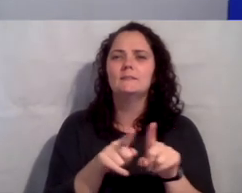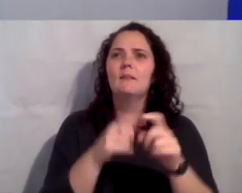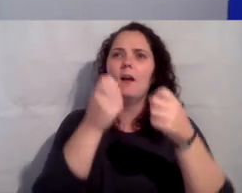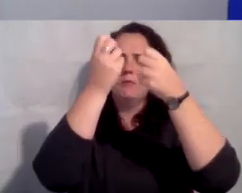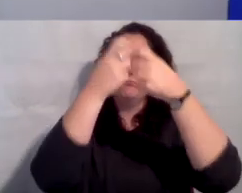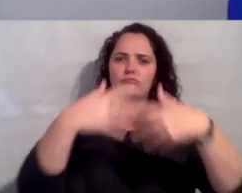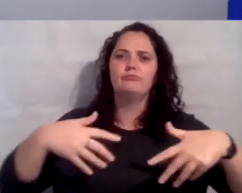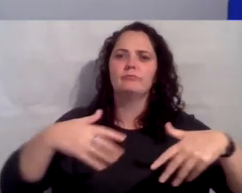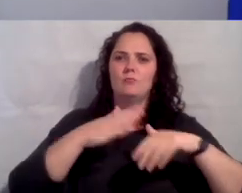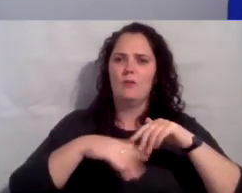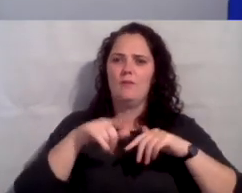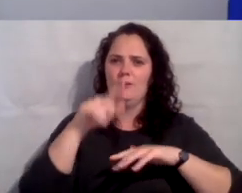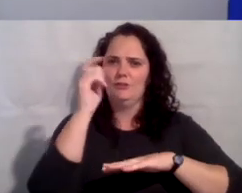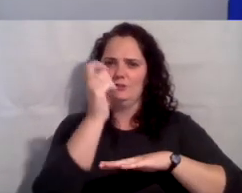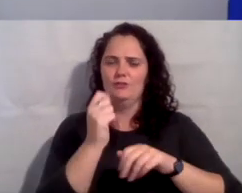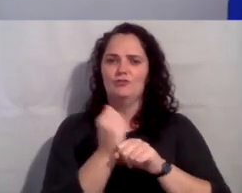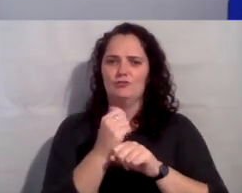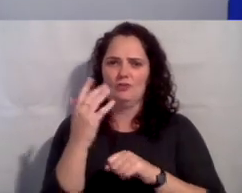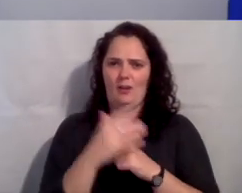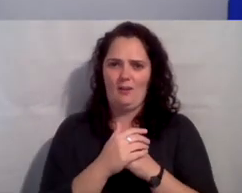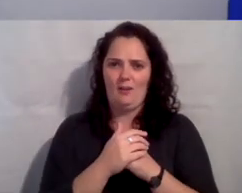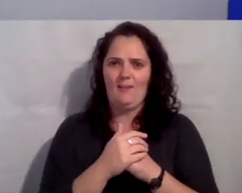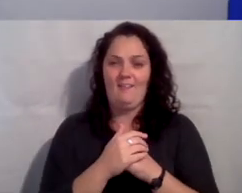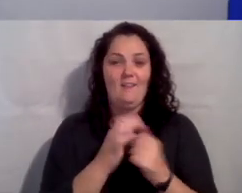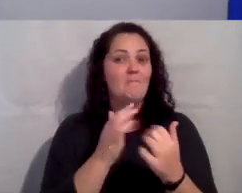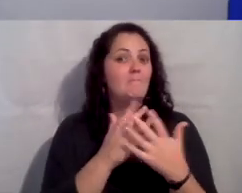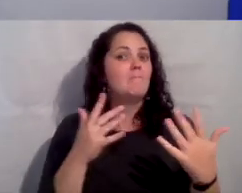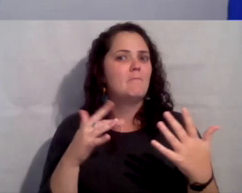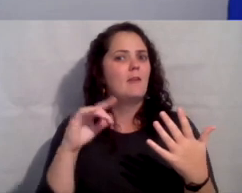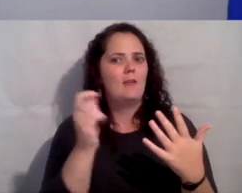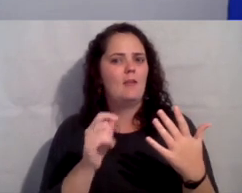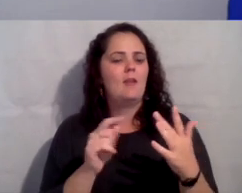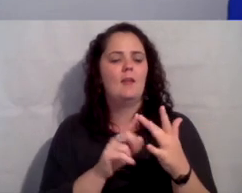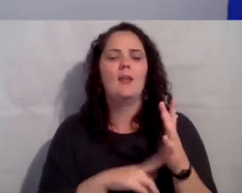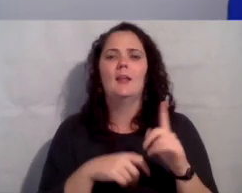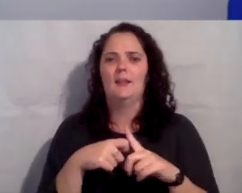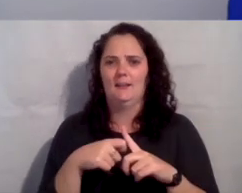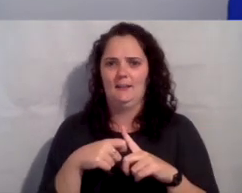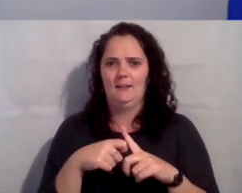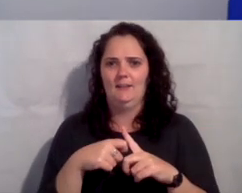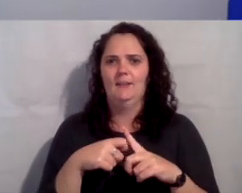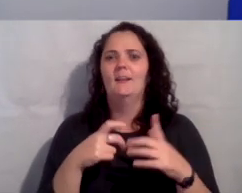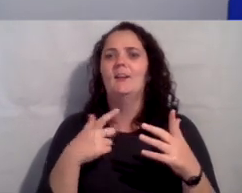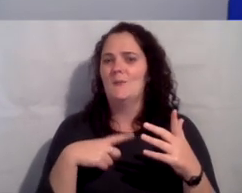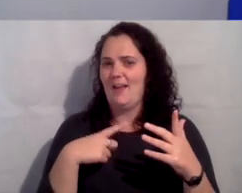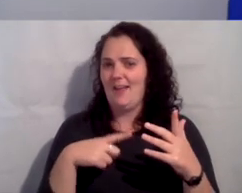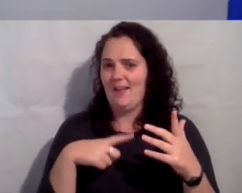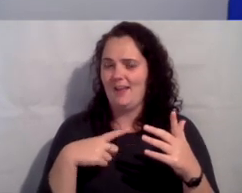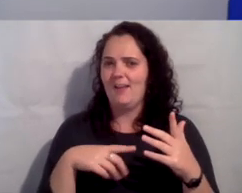gesture, you'll see a number of them are done in pen and ink and the wonderful thing about pen and ink is it forces you to be immediate, you can't go back you can't be fussy, you